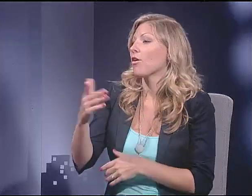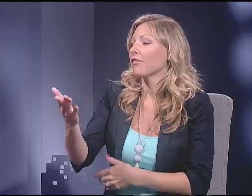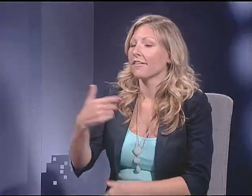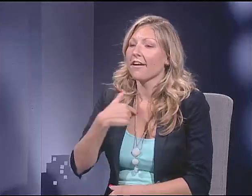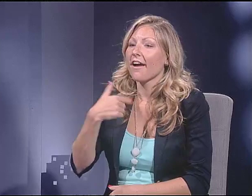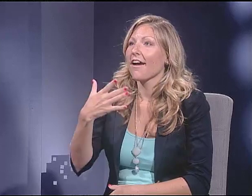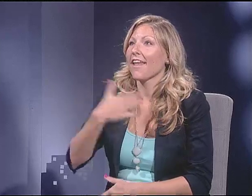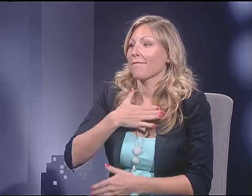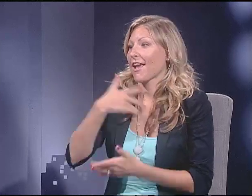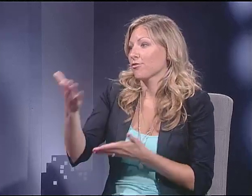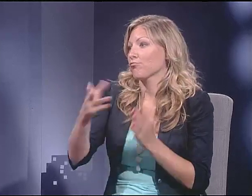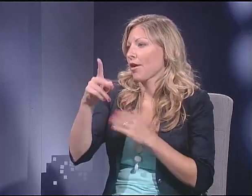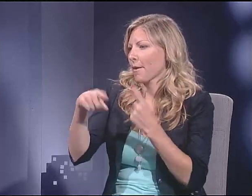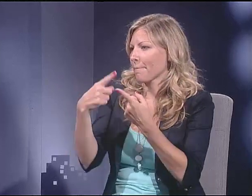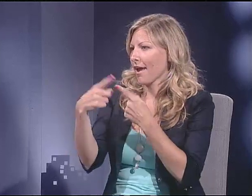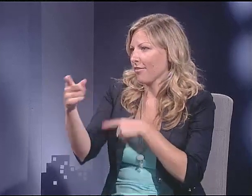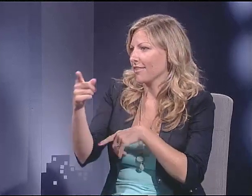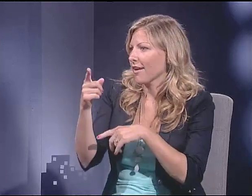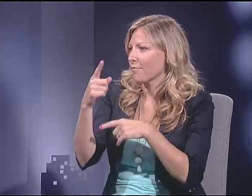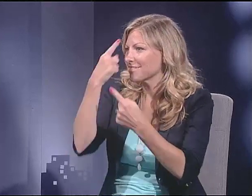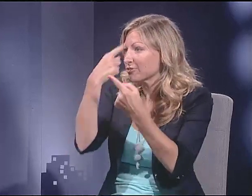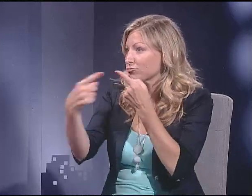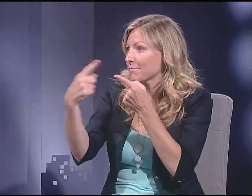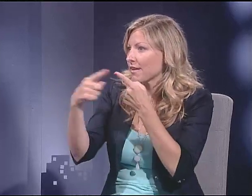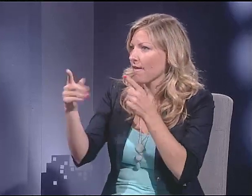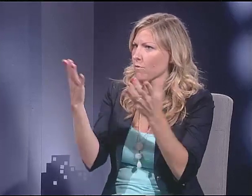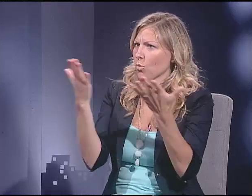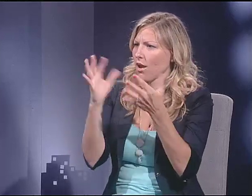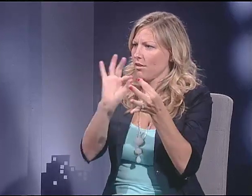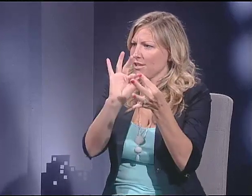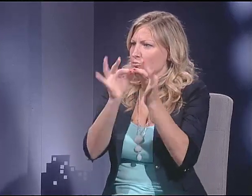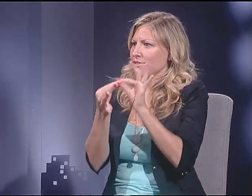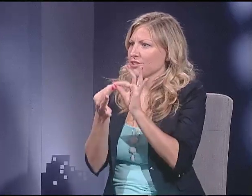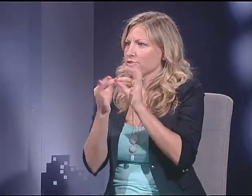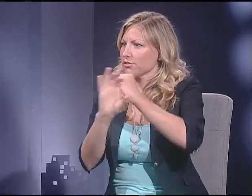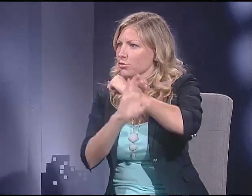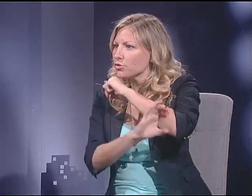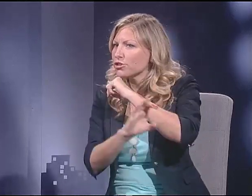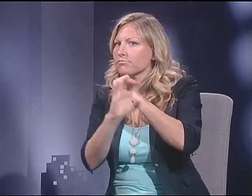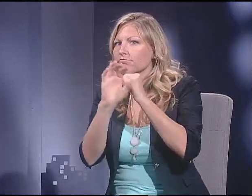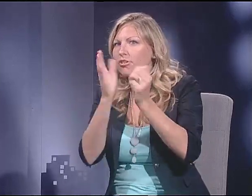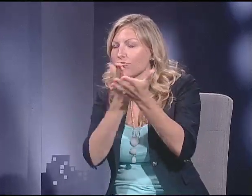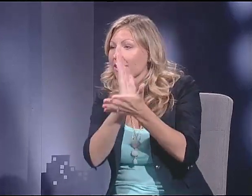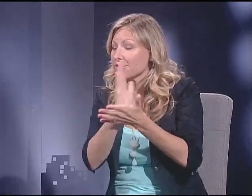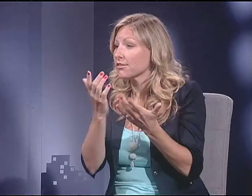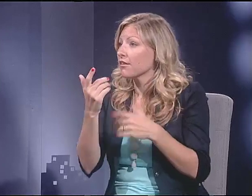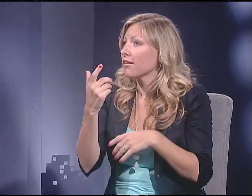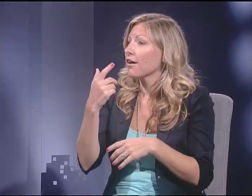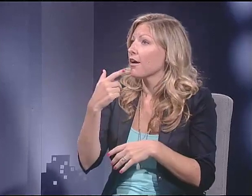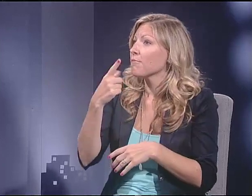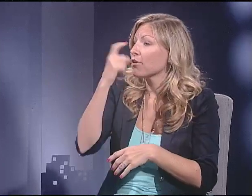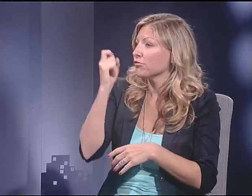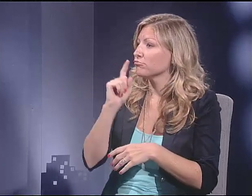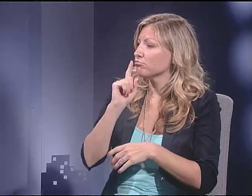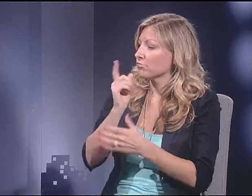Tamara: I'm happy that you brought up the disagreements as far as what the interpretation is of the Constitution and of rights.